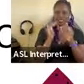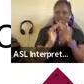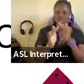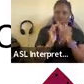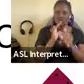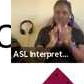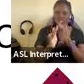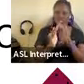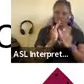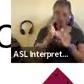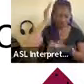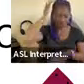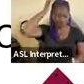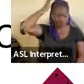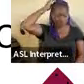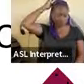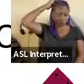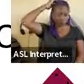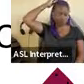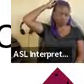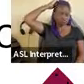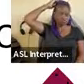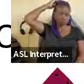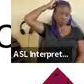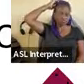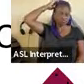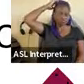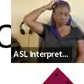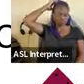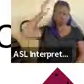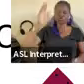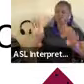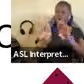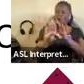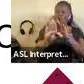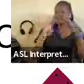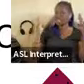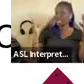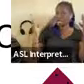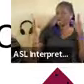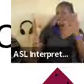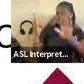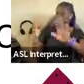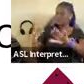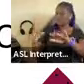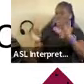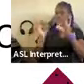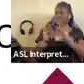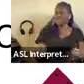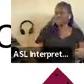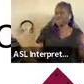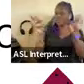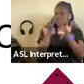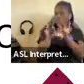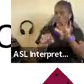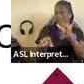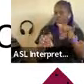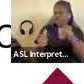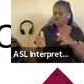And so expanding capacity for that is going to be critical. We're going to look to expand our capacity in areas of preparedness and disease